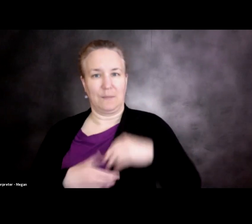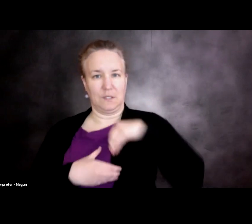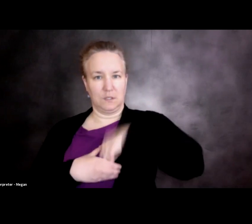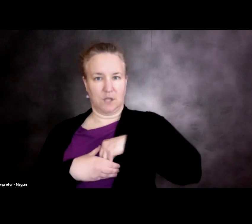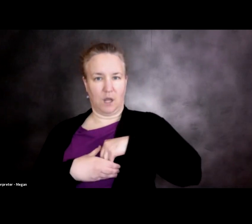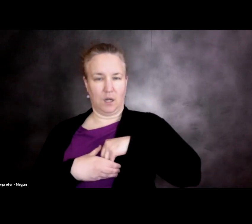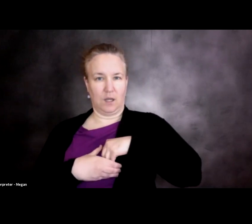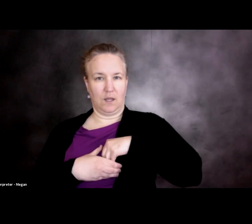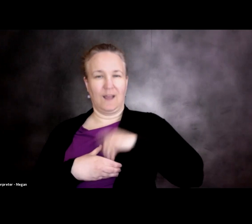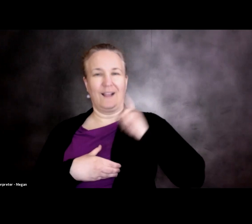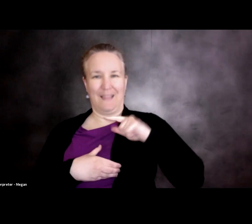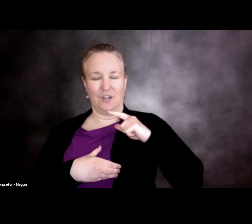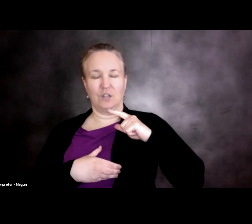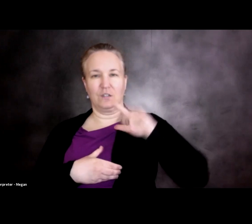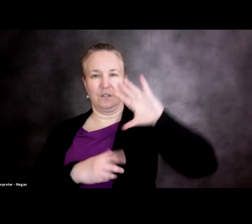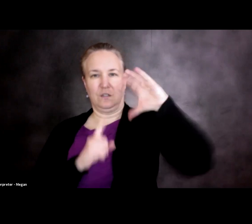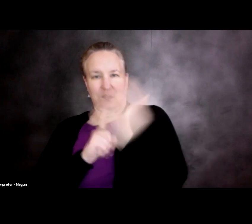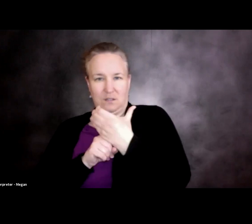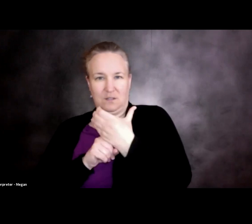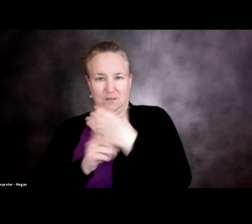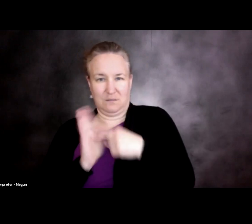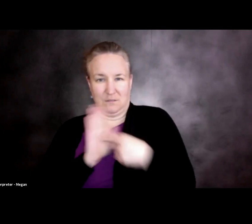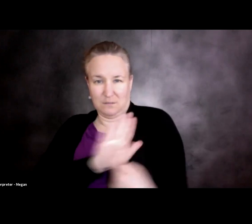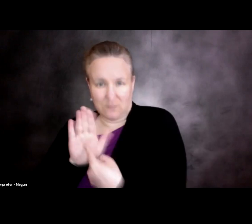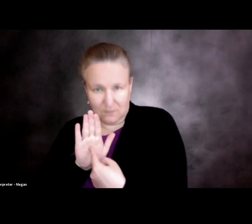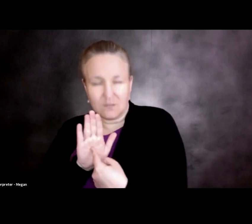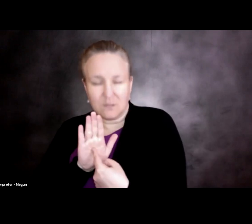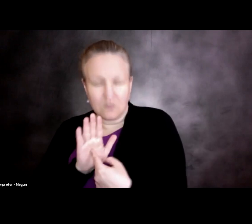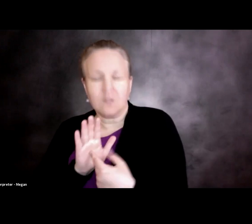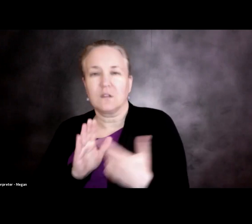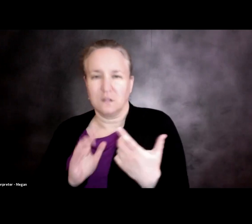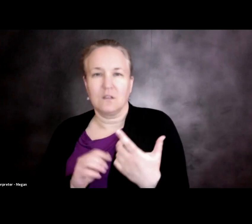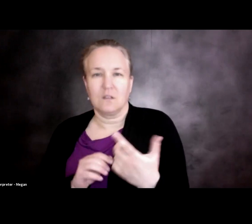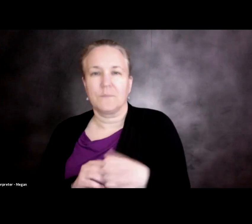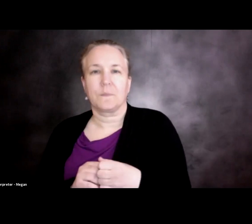externalized, gave rise to a shift in the significance of youth that